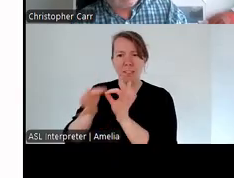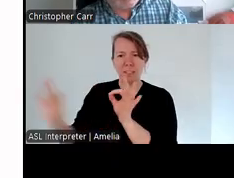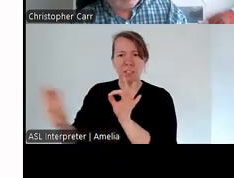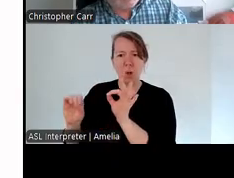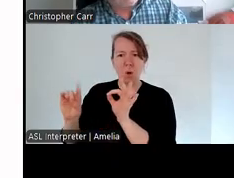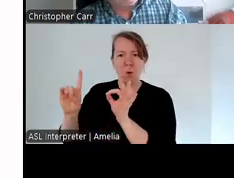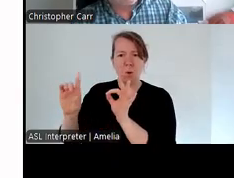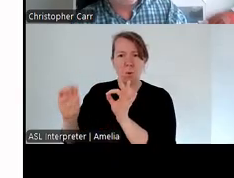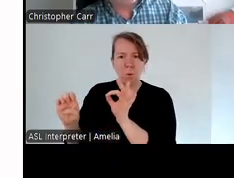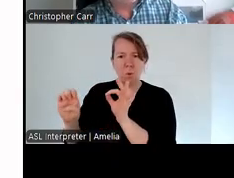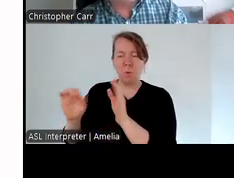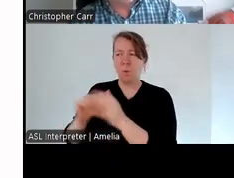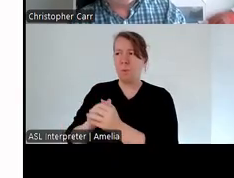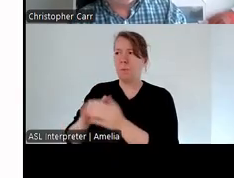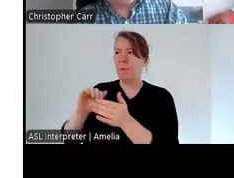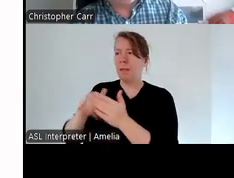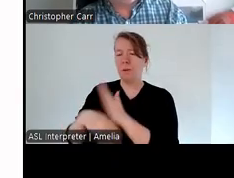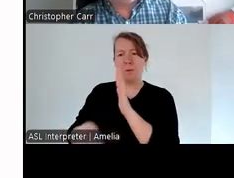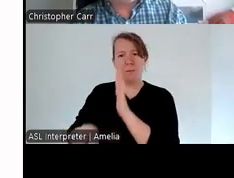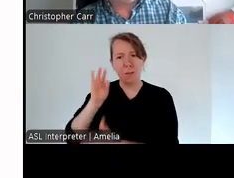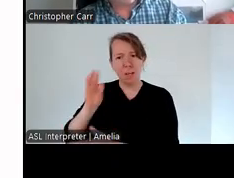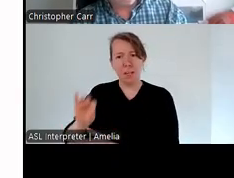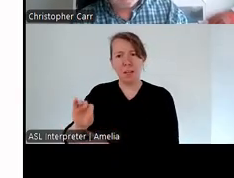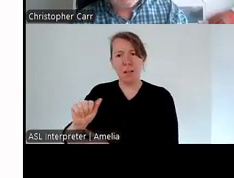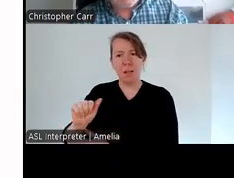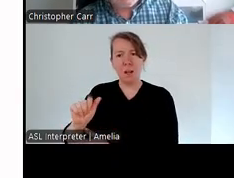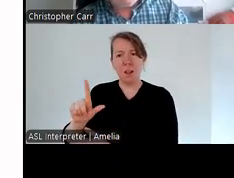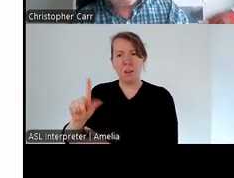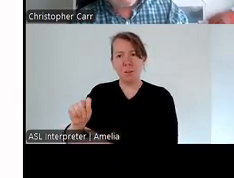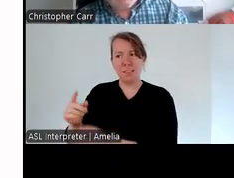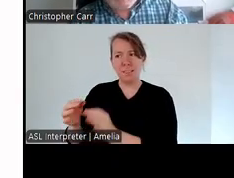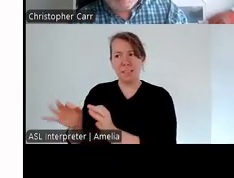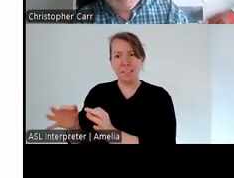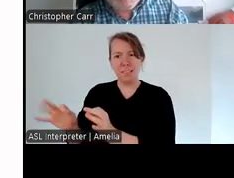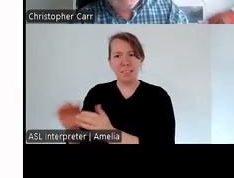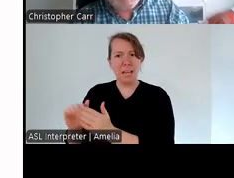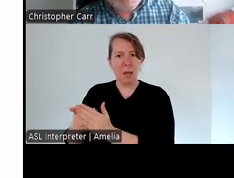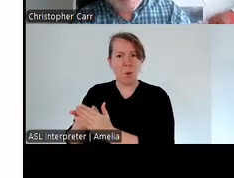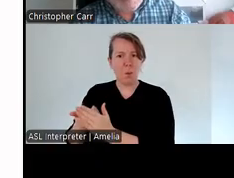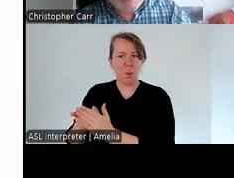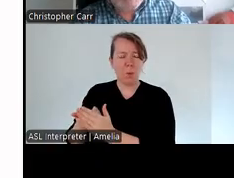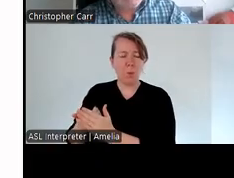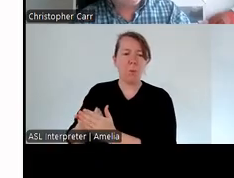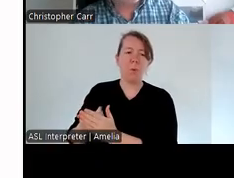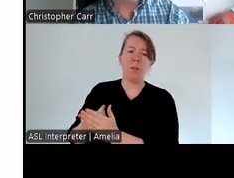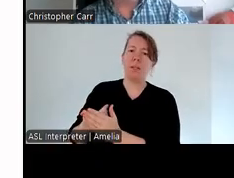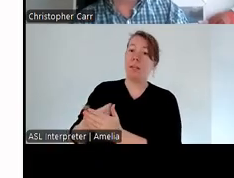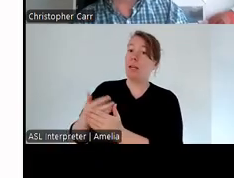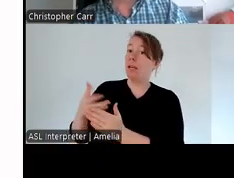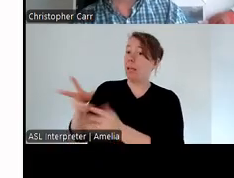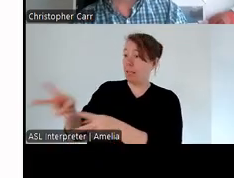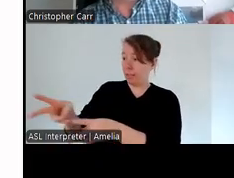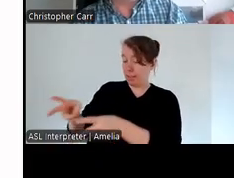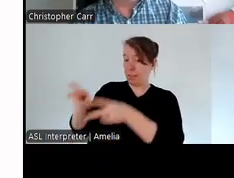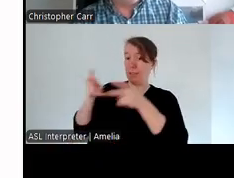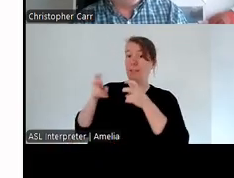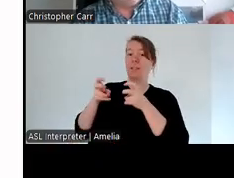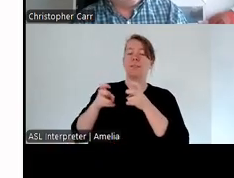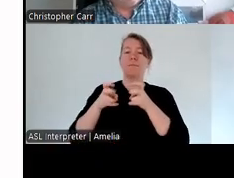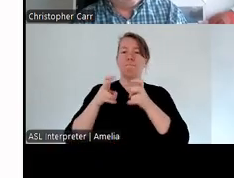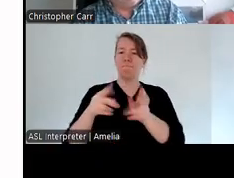in there to then – and then how do you display that? And all of that nuances are in that